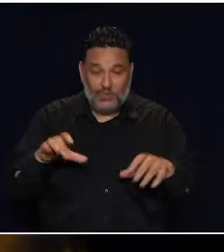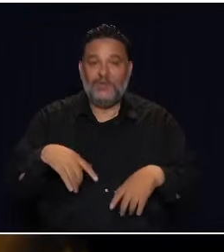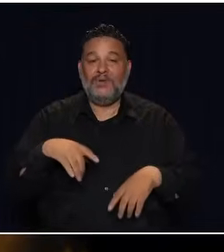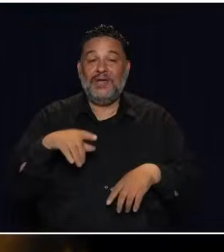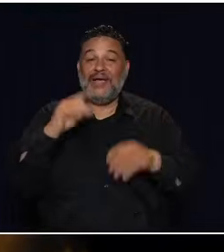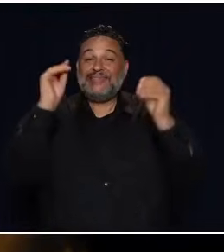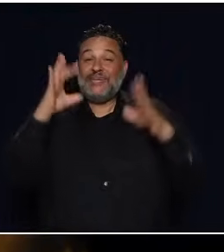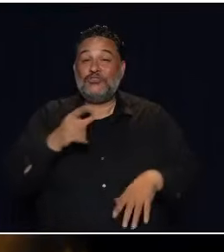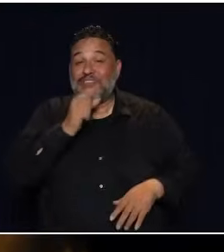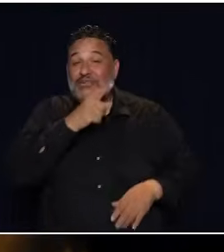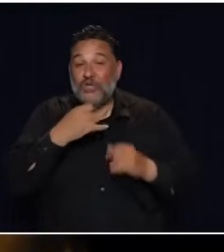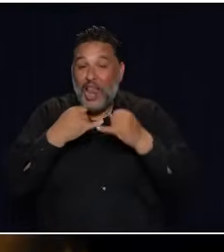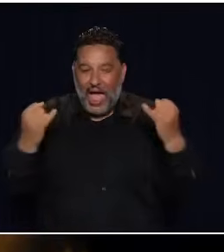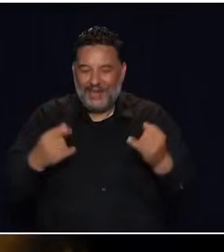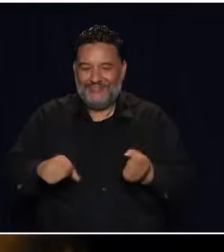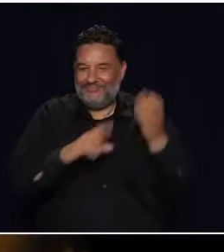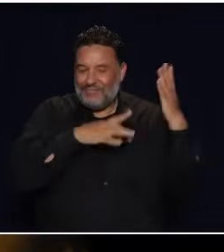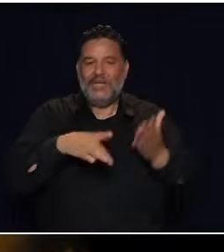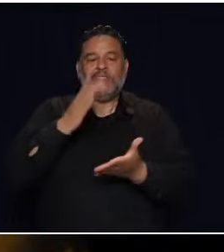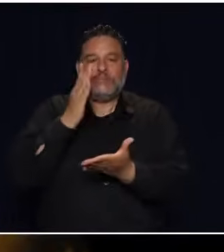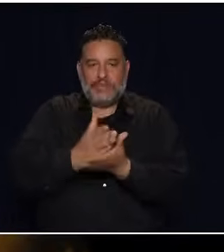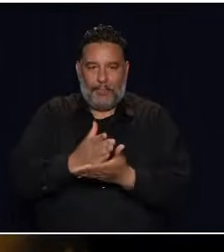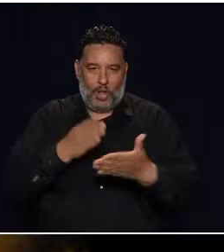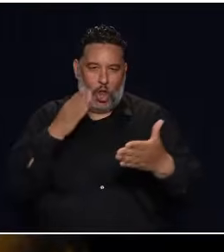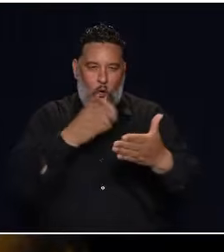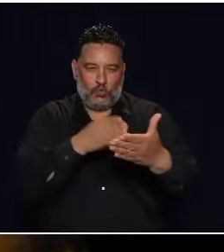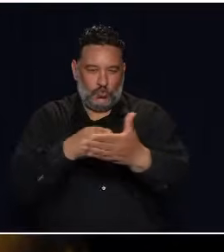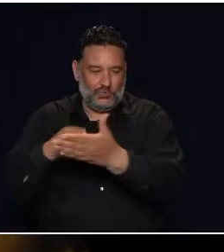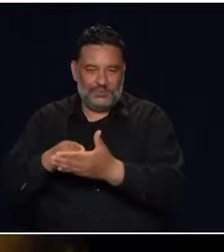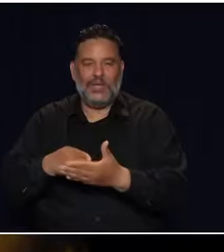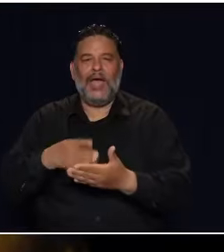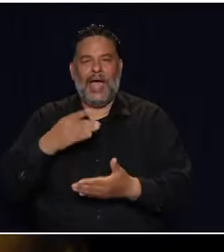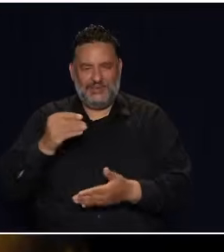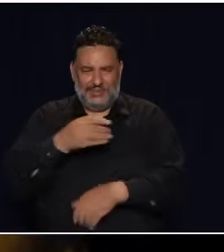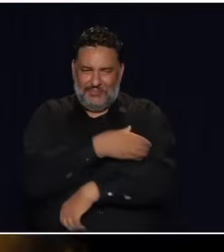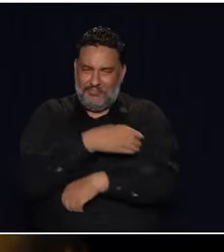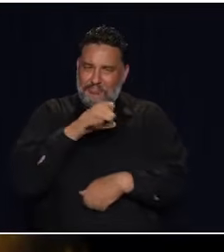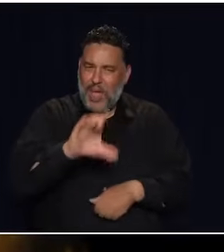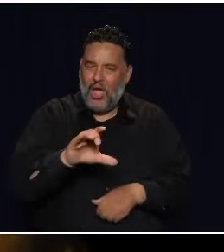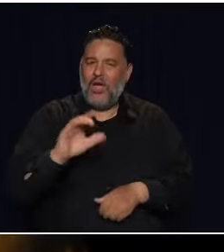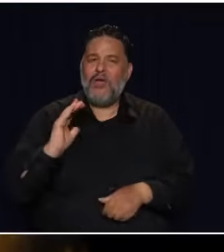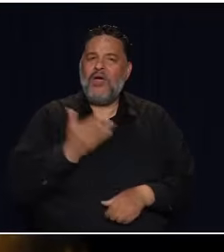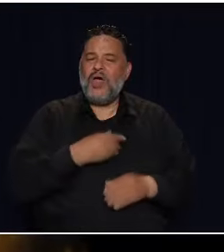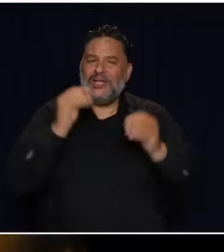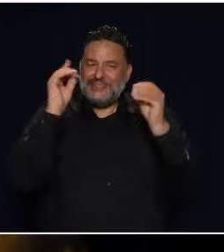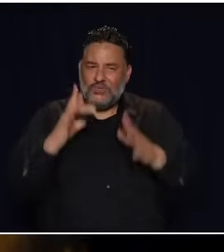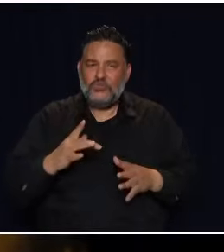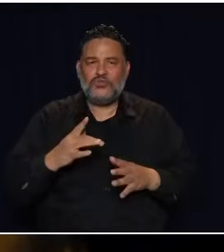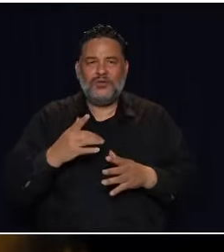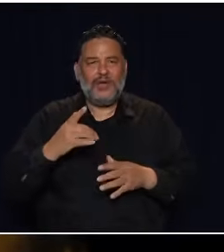RESOURCES. A COUPLE OF THINGS WOULD HAPPEN IMMEDIATELY. TAKE DOWN THE TEACHER SNITCH